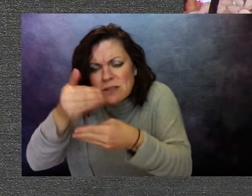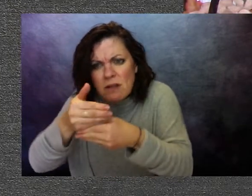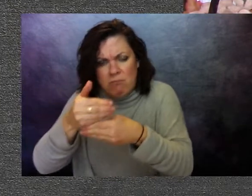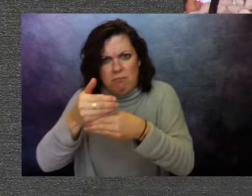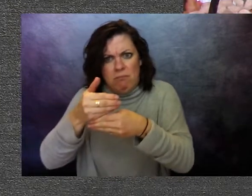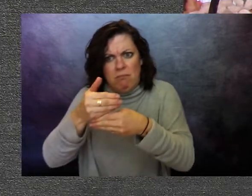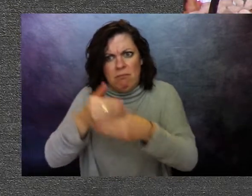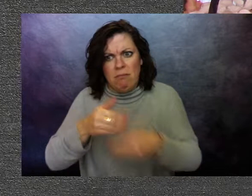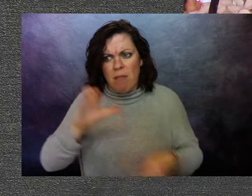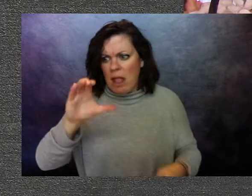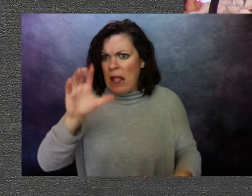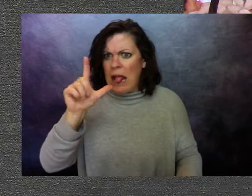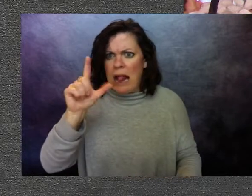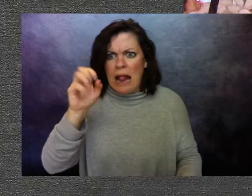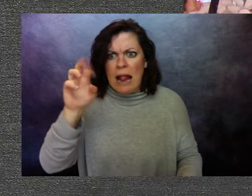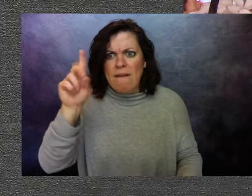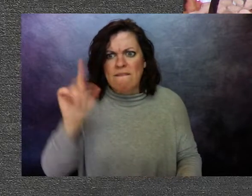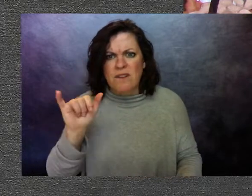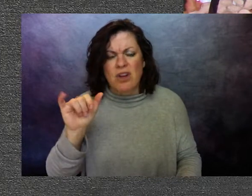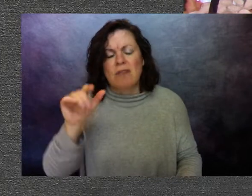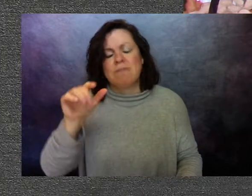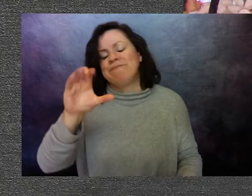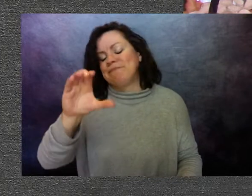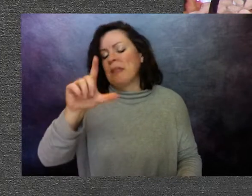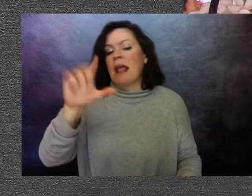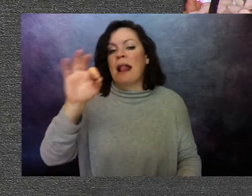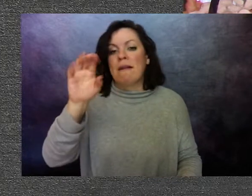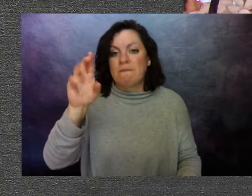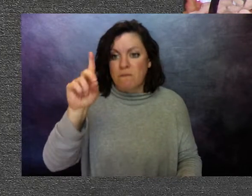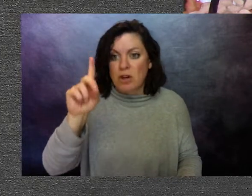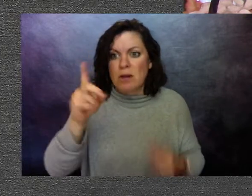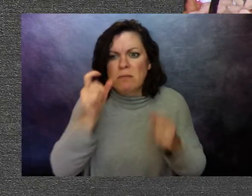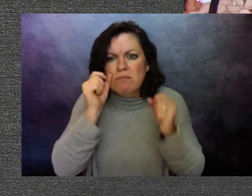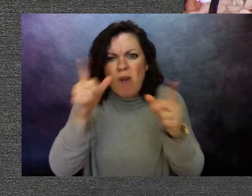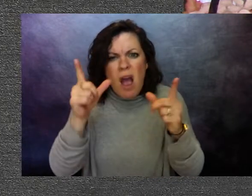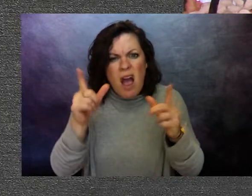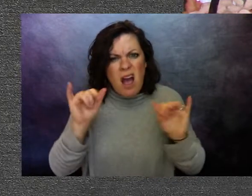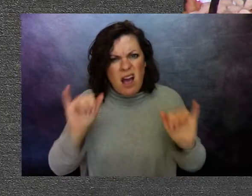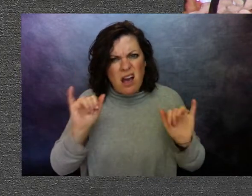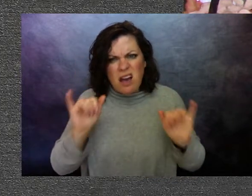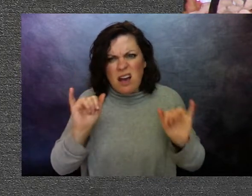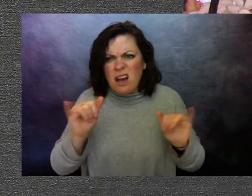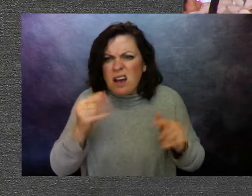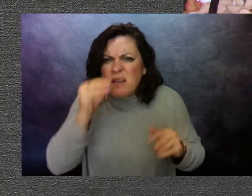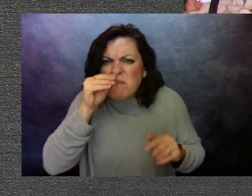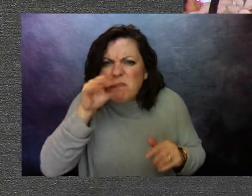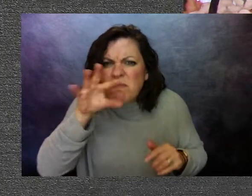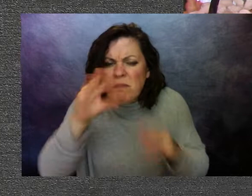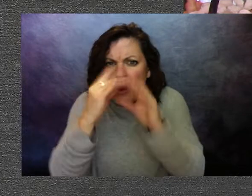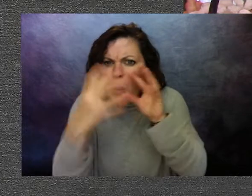He was surprised to see smoke coming out of his nose. It was just his breath in the frosty morning air.